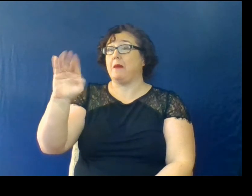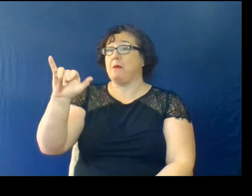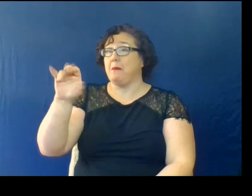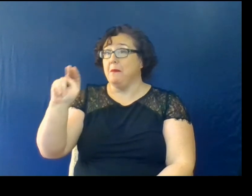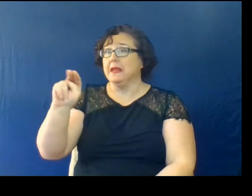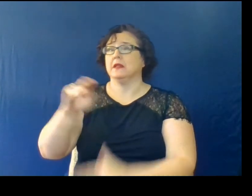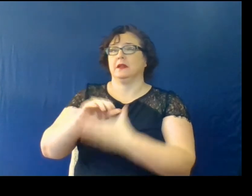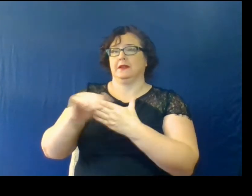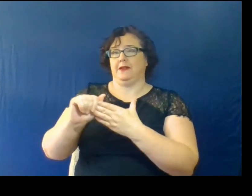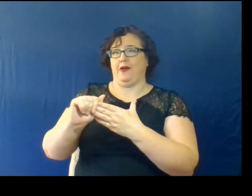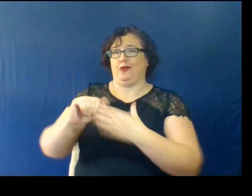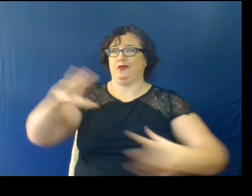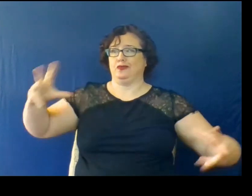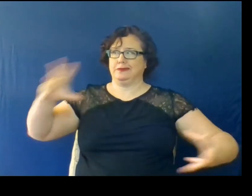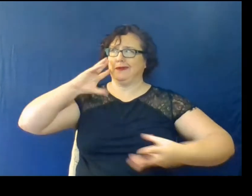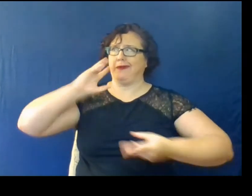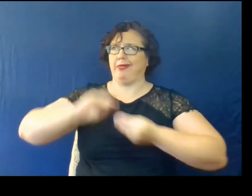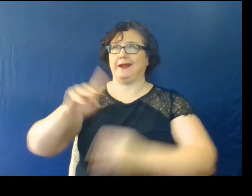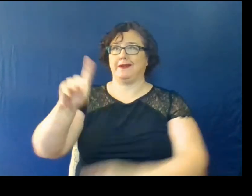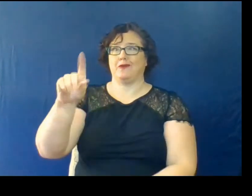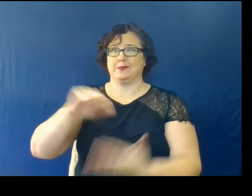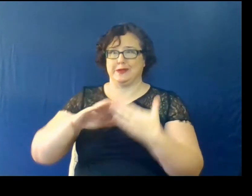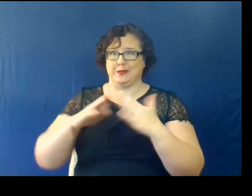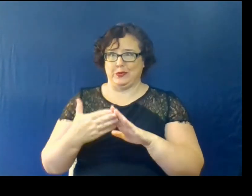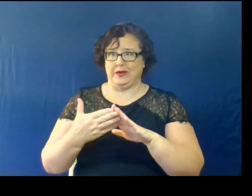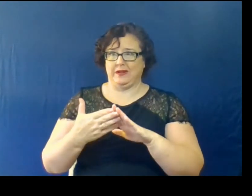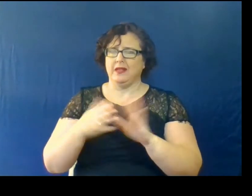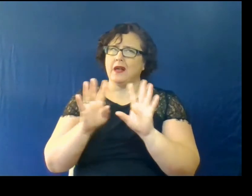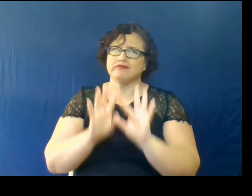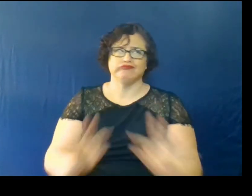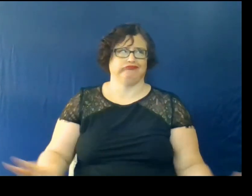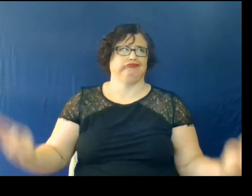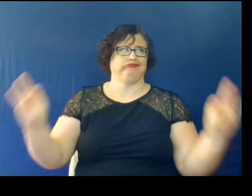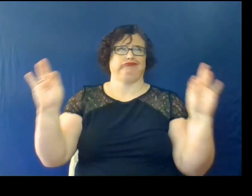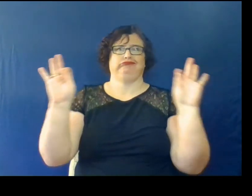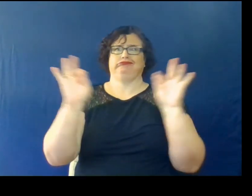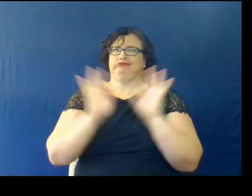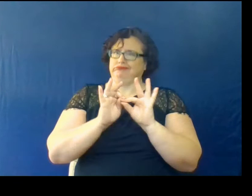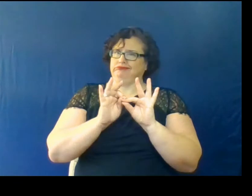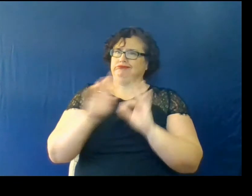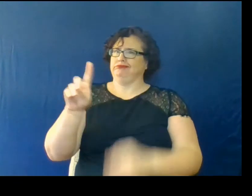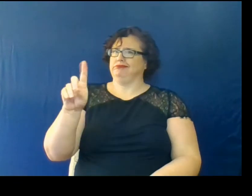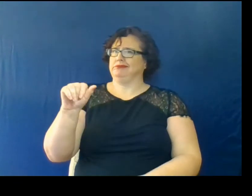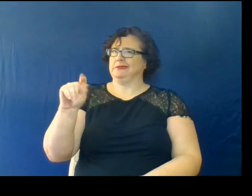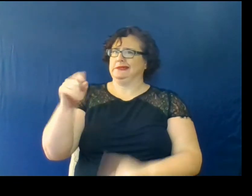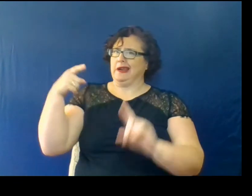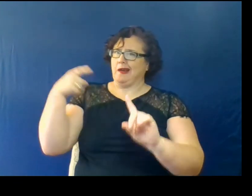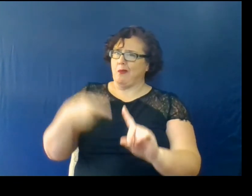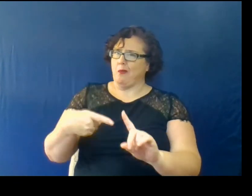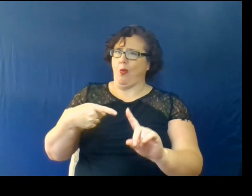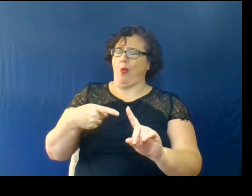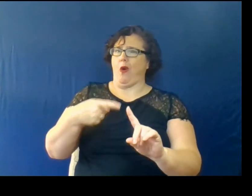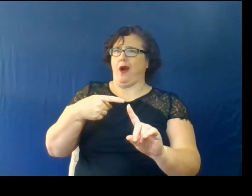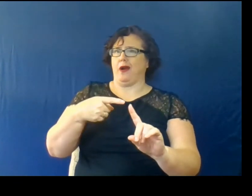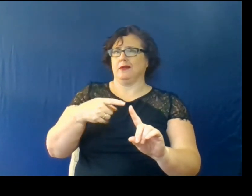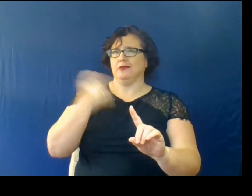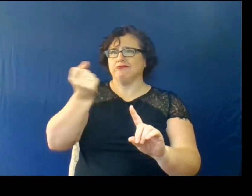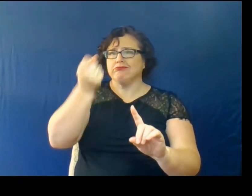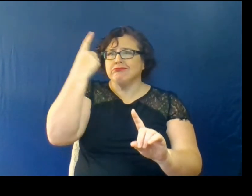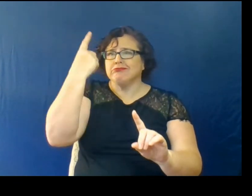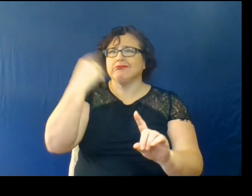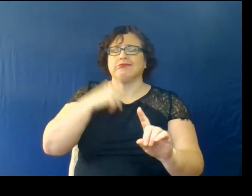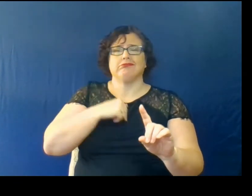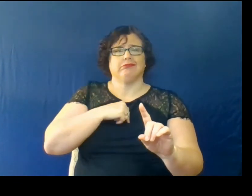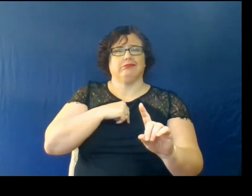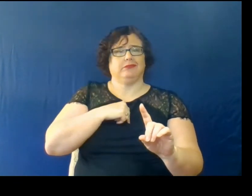So that's an important certainly important data point to recognize and to so seriously